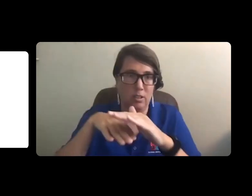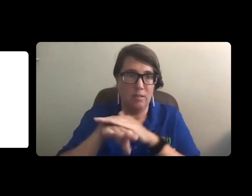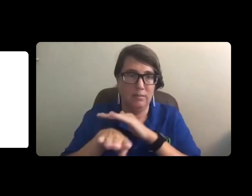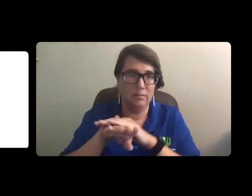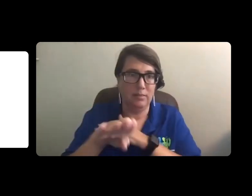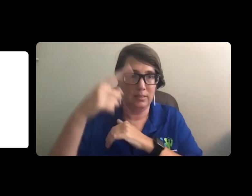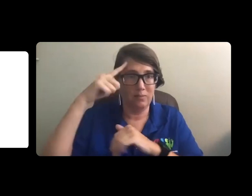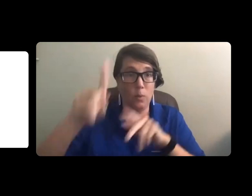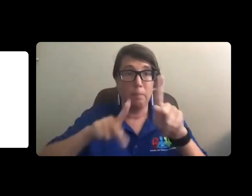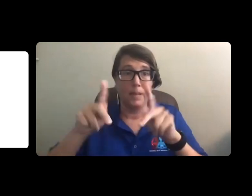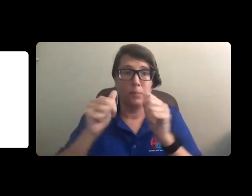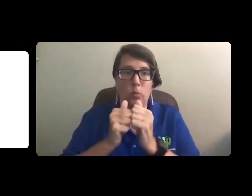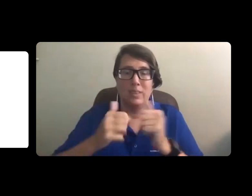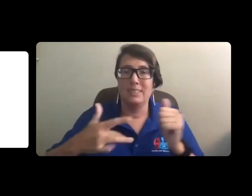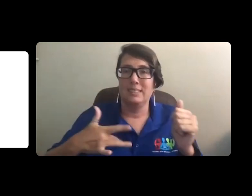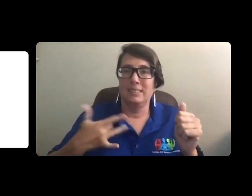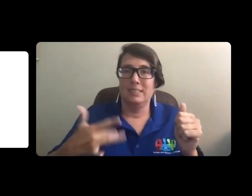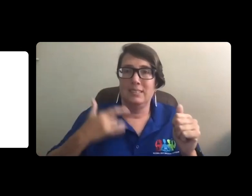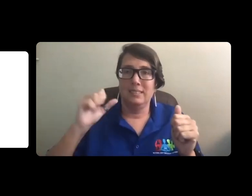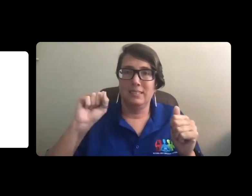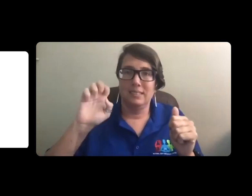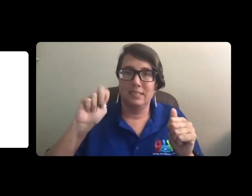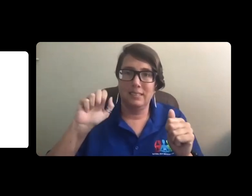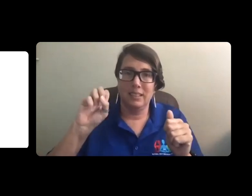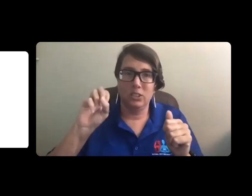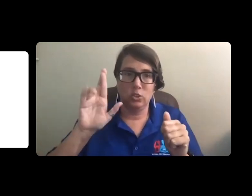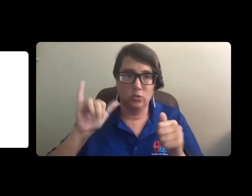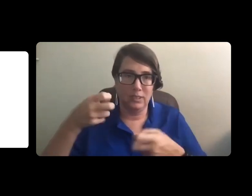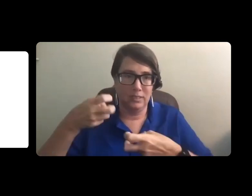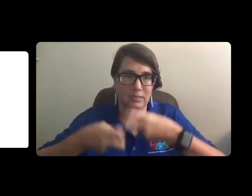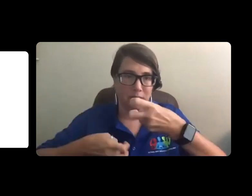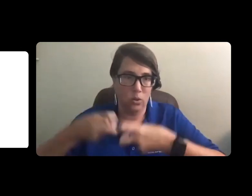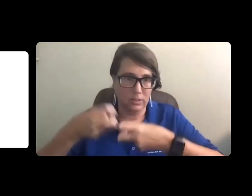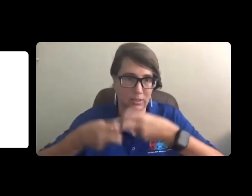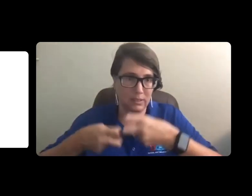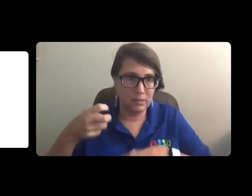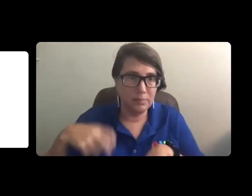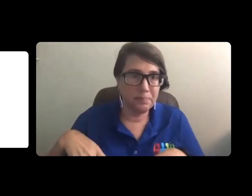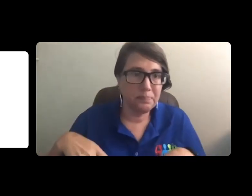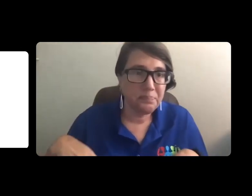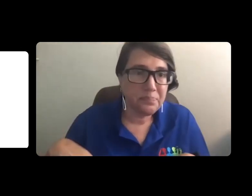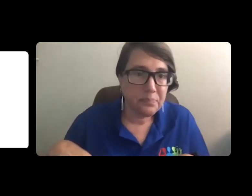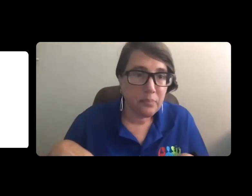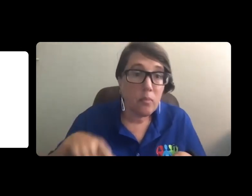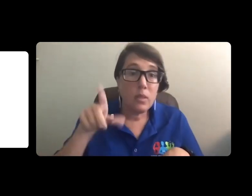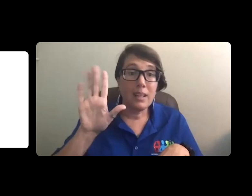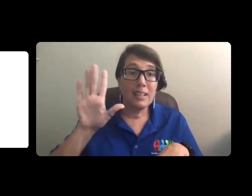accessibility intellectual property law with the goal of improving information access for